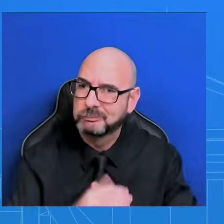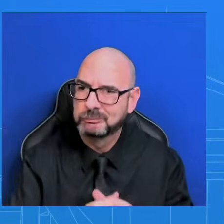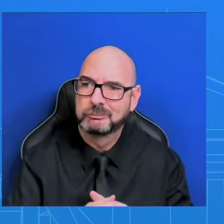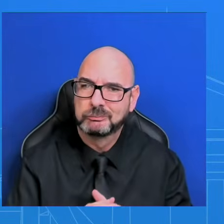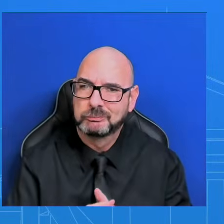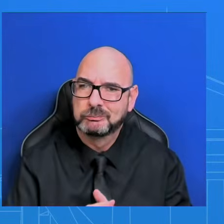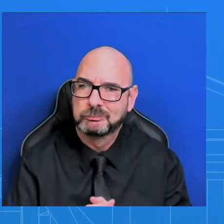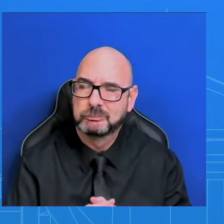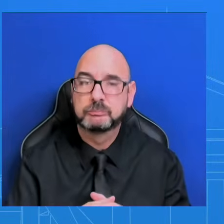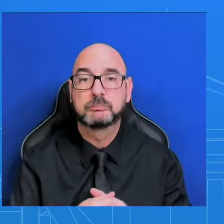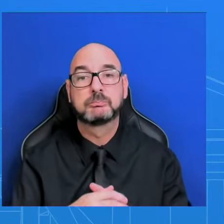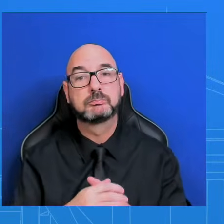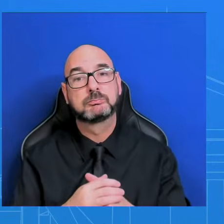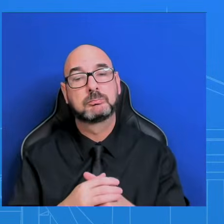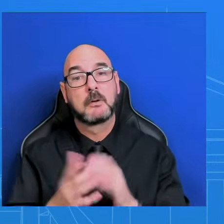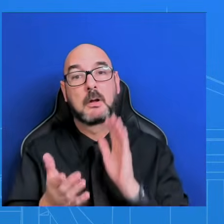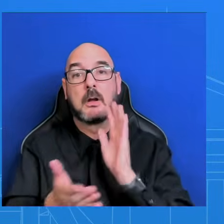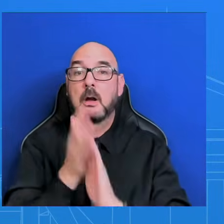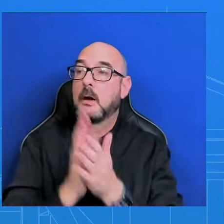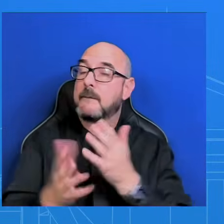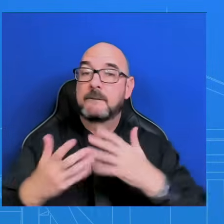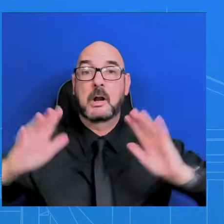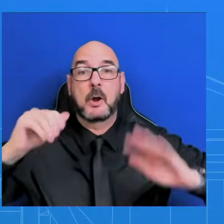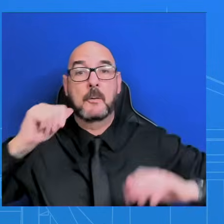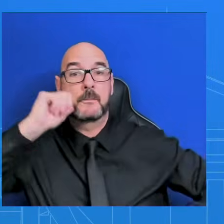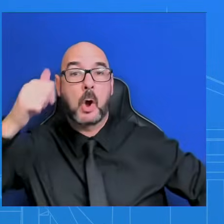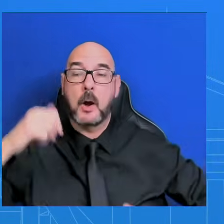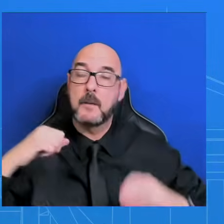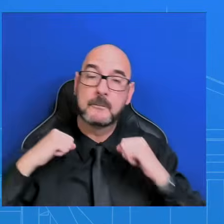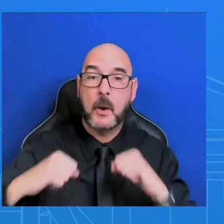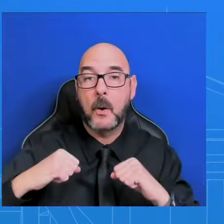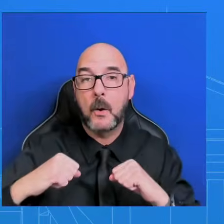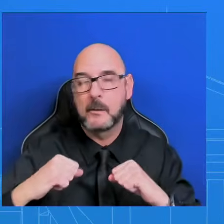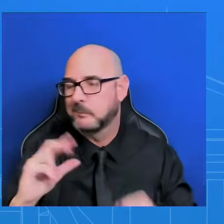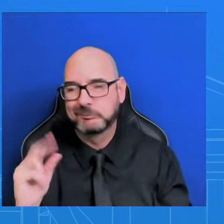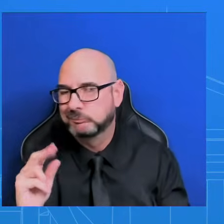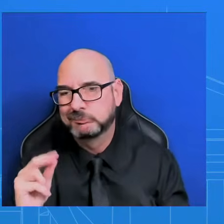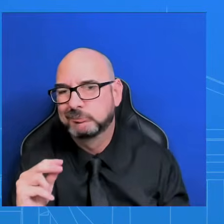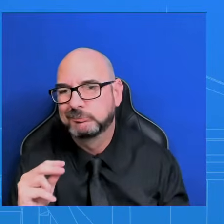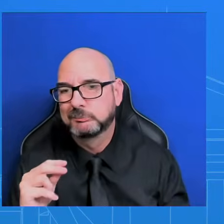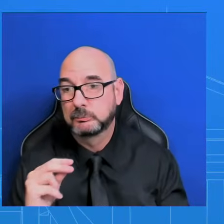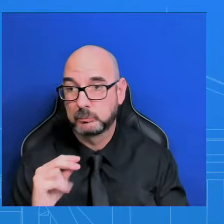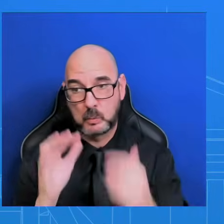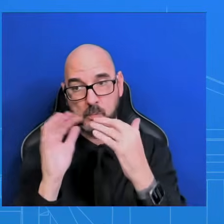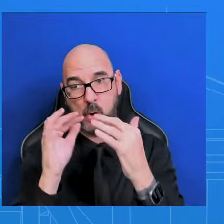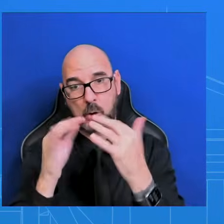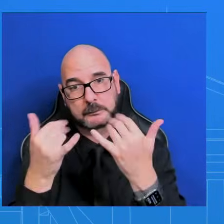has what it needs to defend itself. But as we're talking about post-conflict Gaza -- and we have been now for many, many weeks --